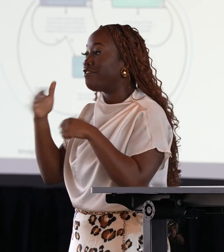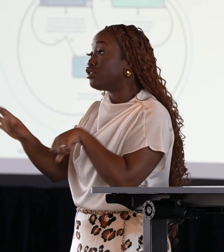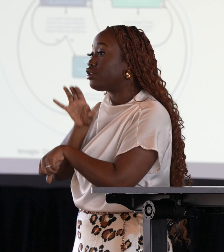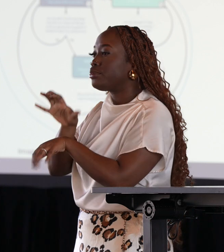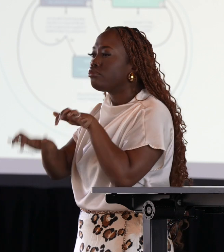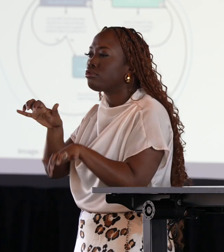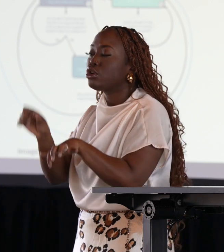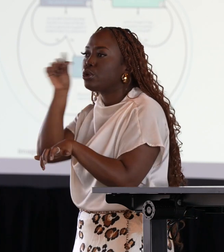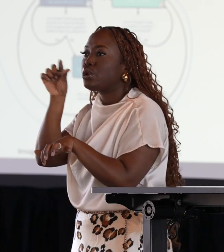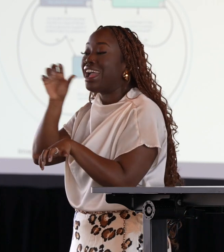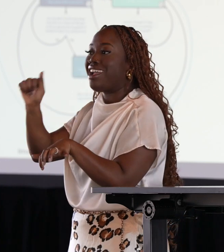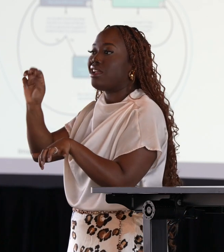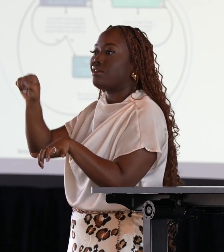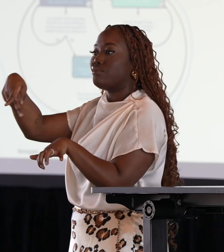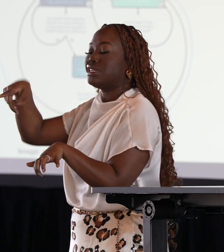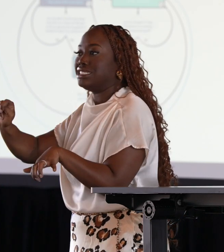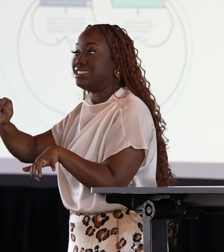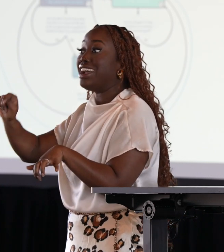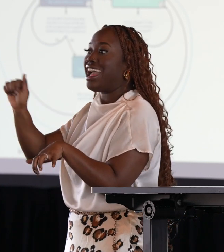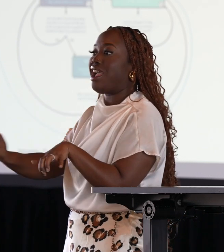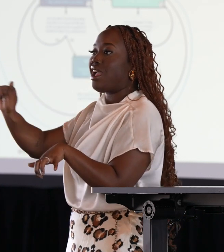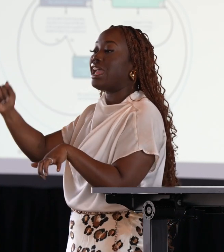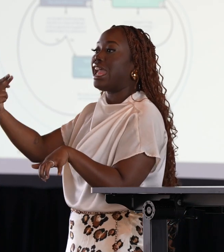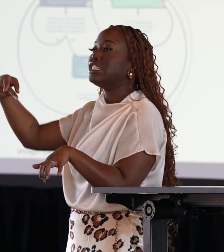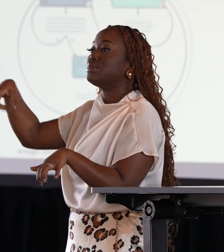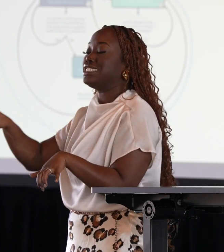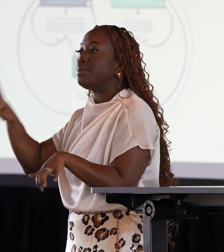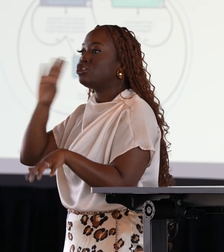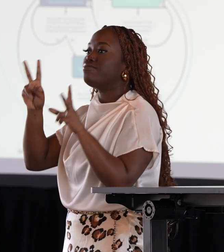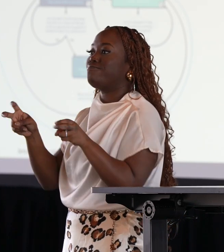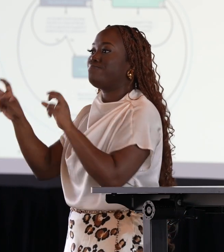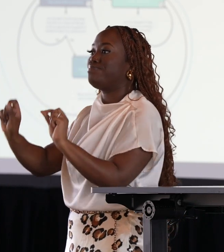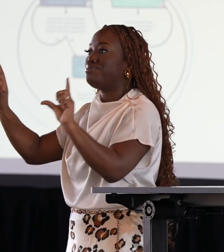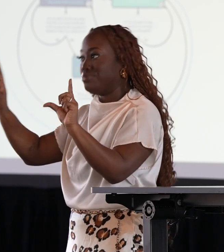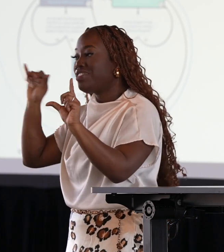just Google AMPT and HPW, and it should pop up the site. But what